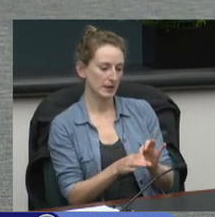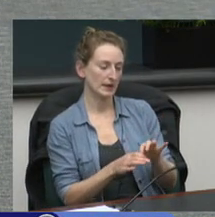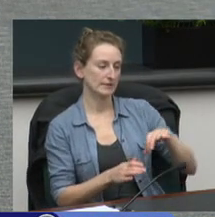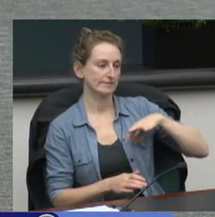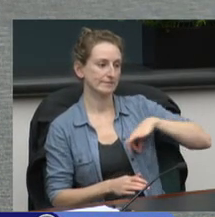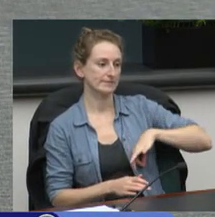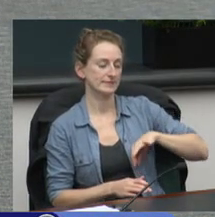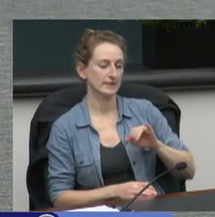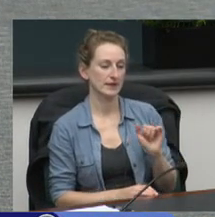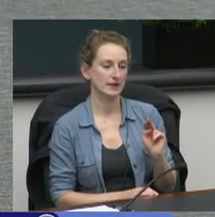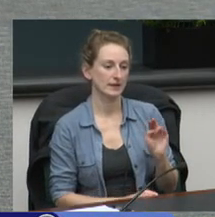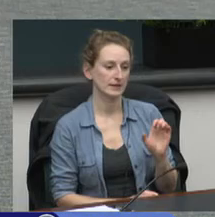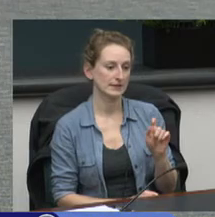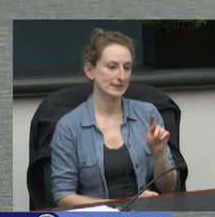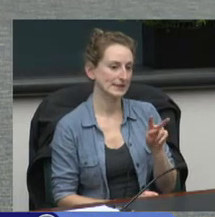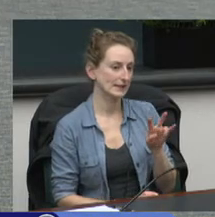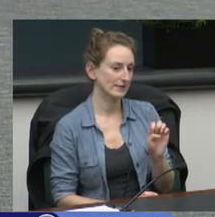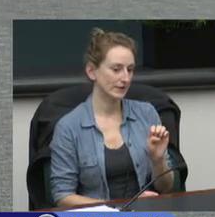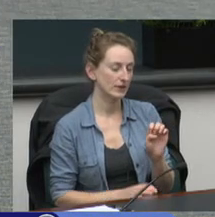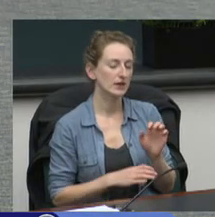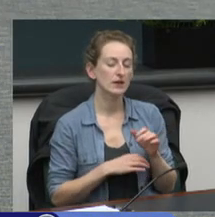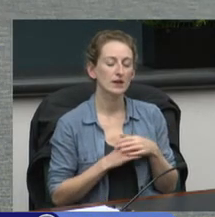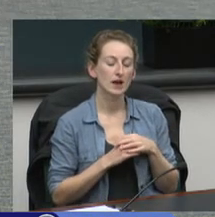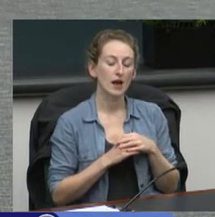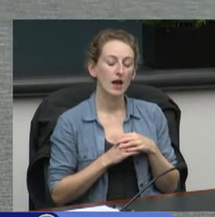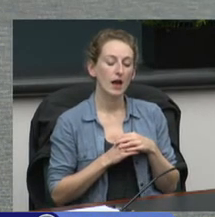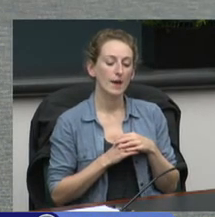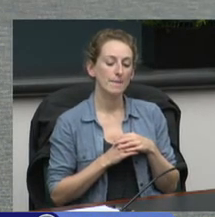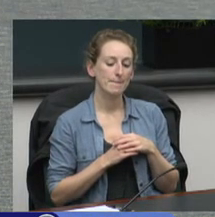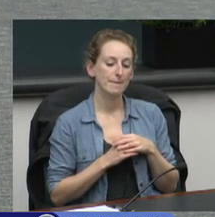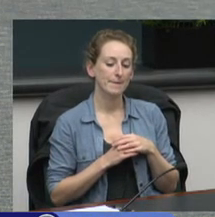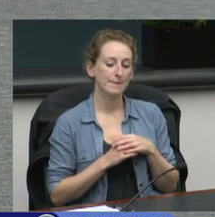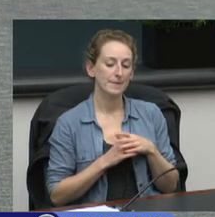hallway before this meeting with incentives is was there ever any